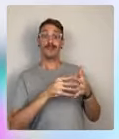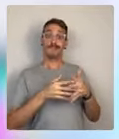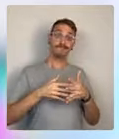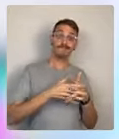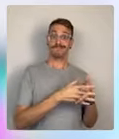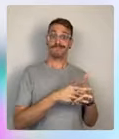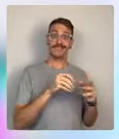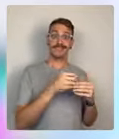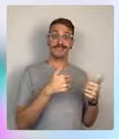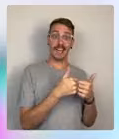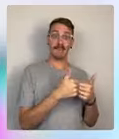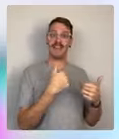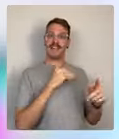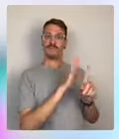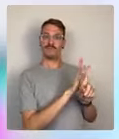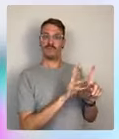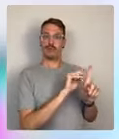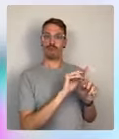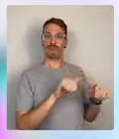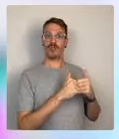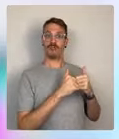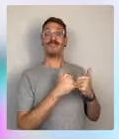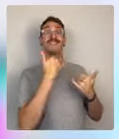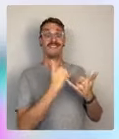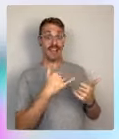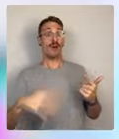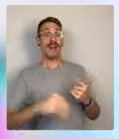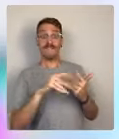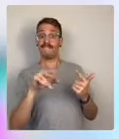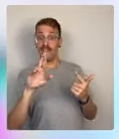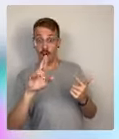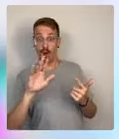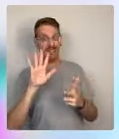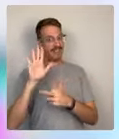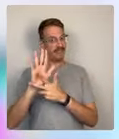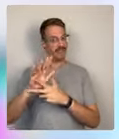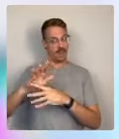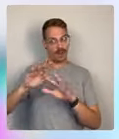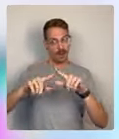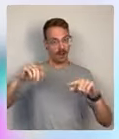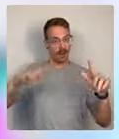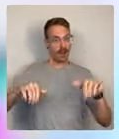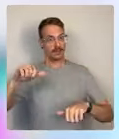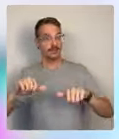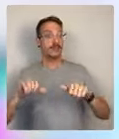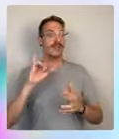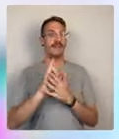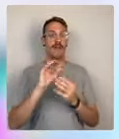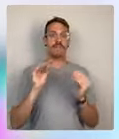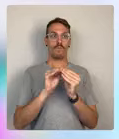And so, with being rooted in gaming comes with its own challenges. Now you add VR and the variables that come with VR, this heightened sense of presence